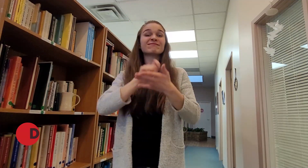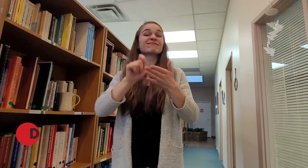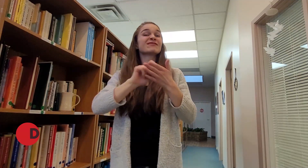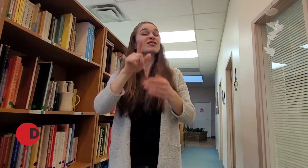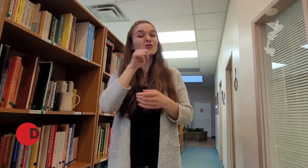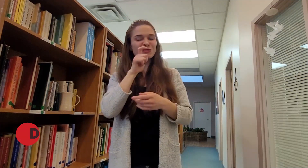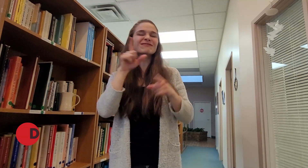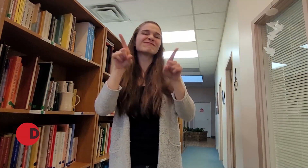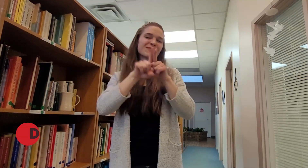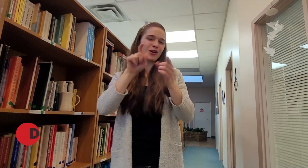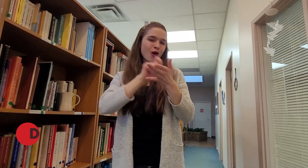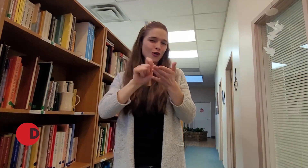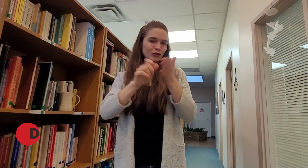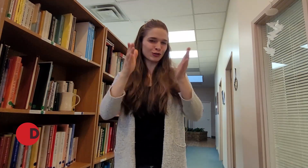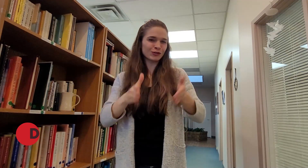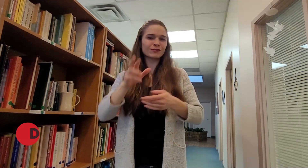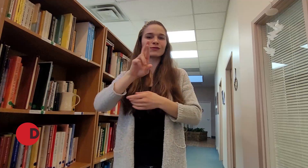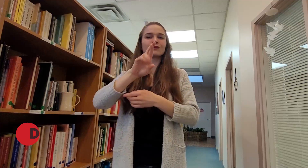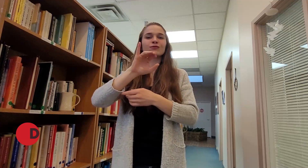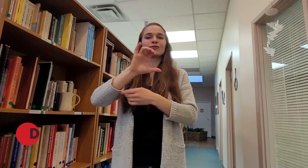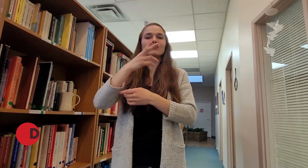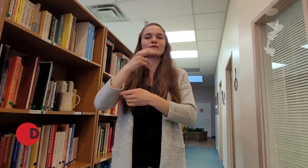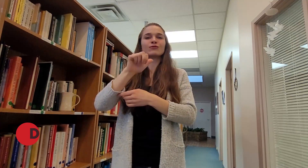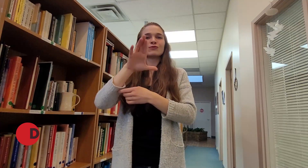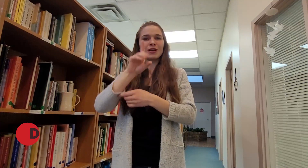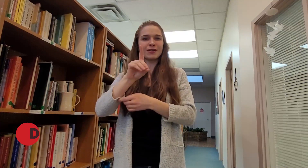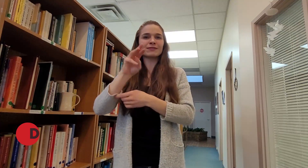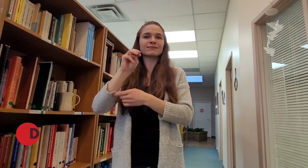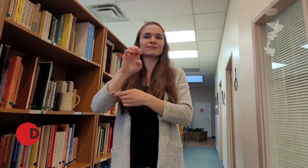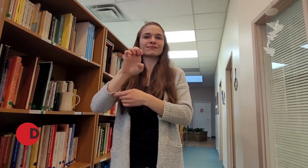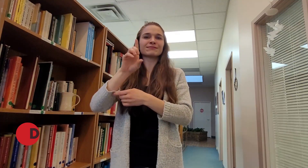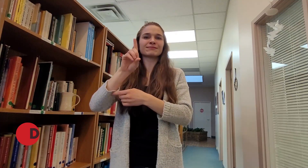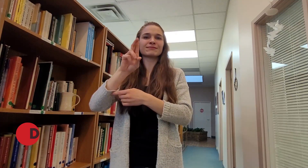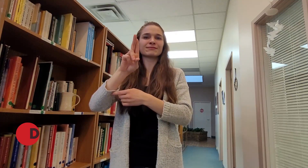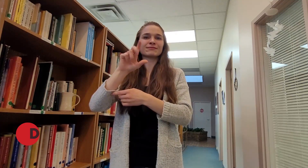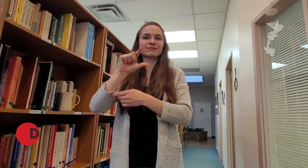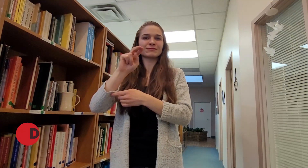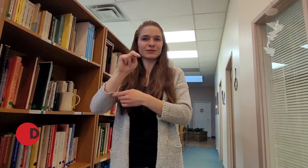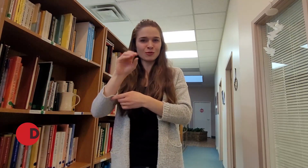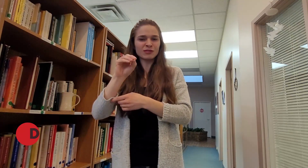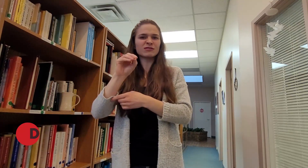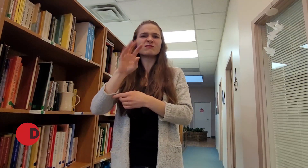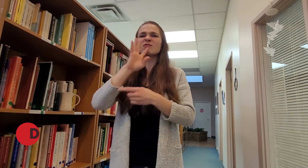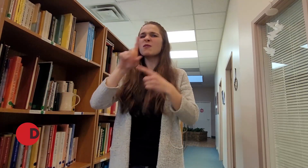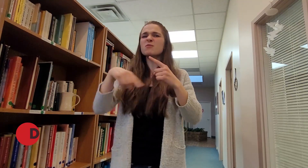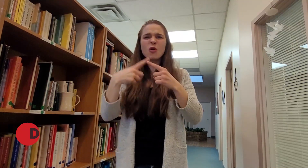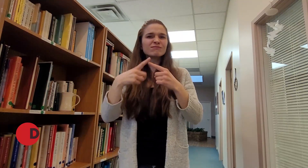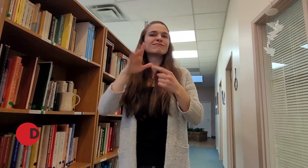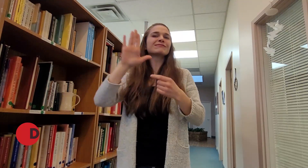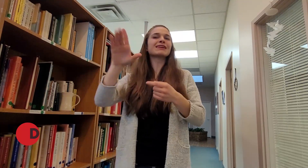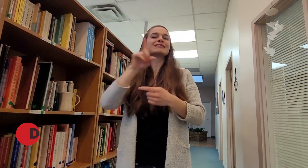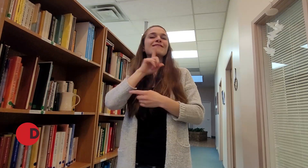and "Deaf Daughter, Hearing Father" by Richard Medugno